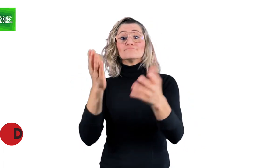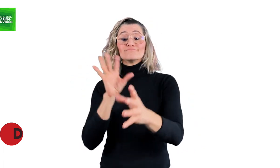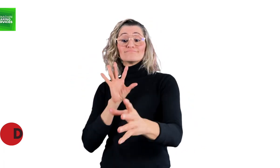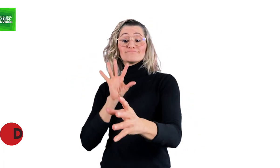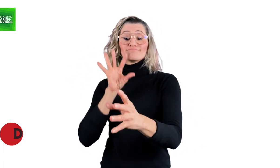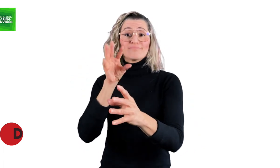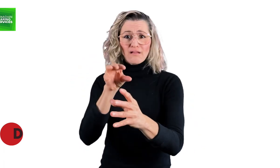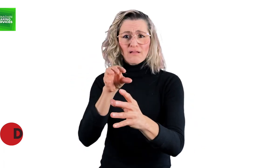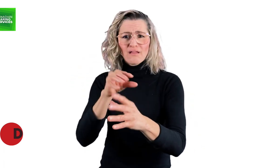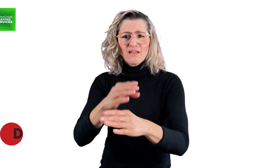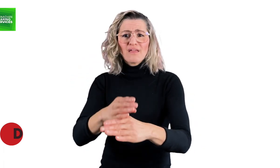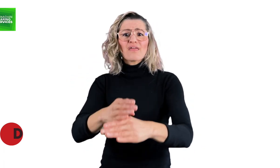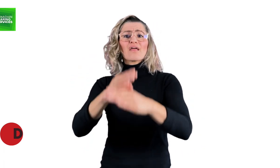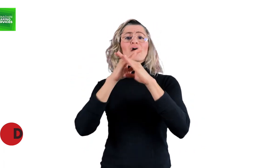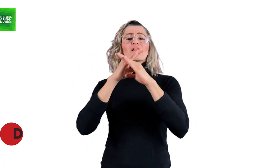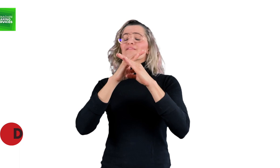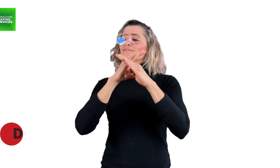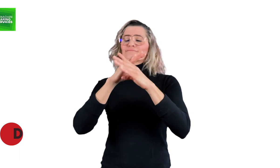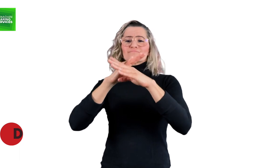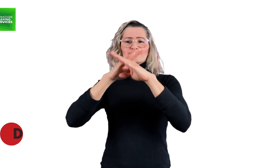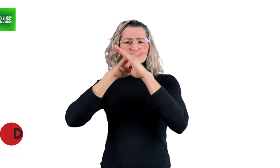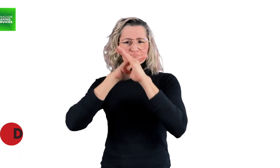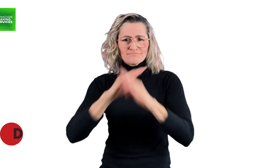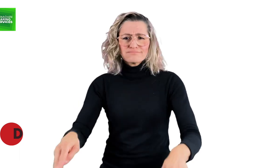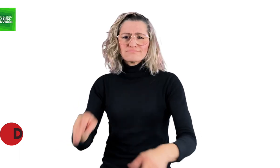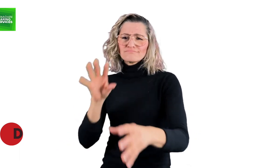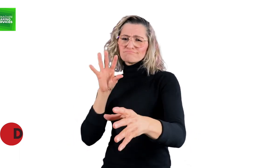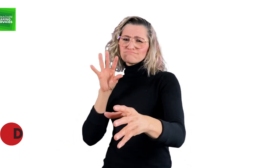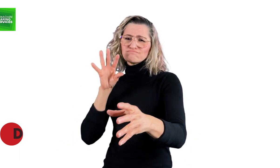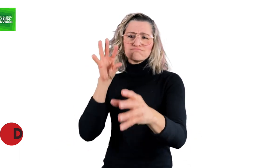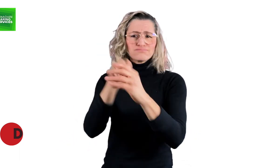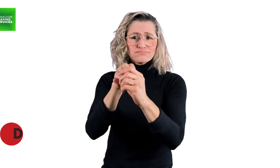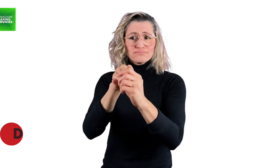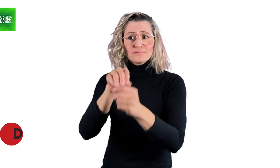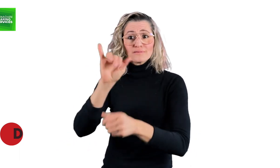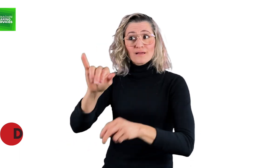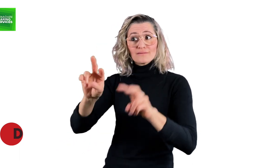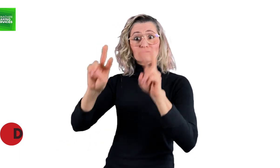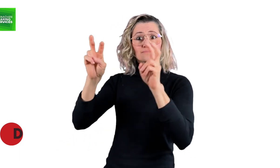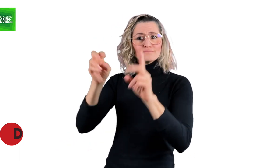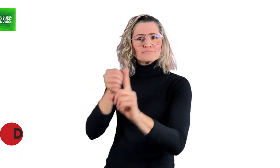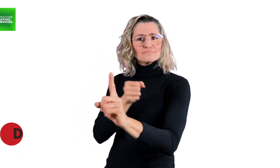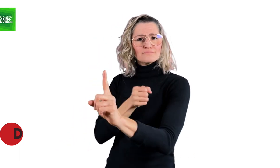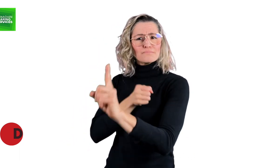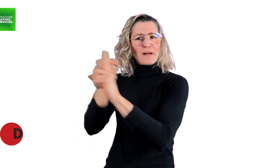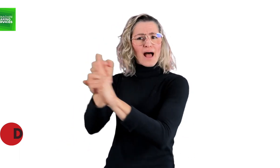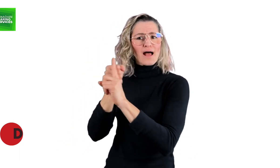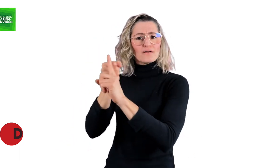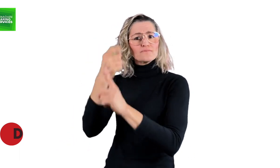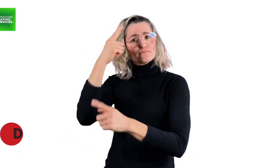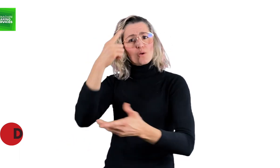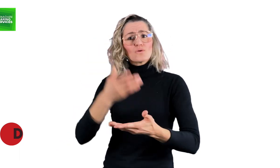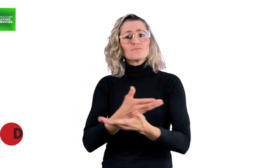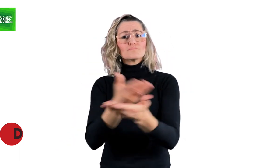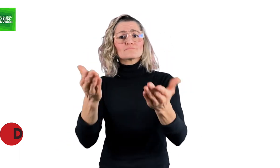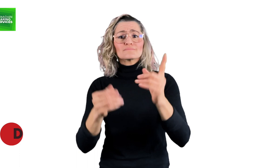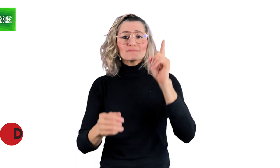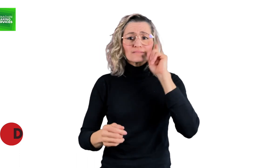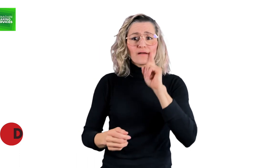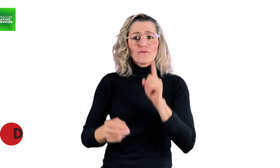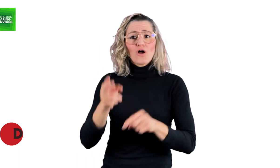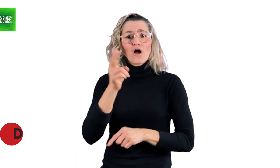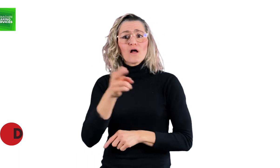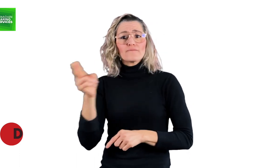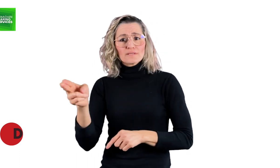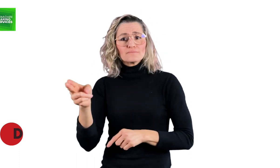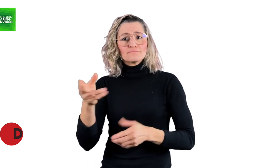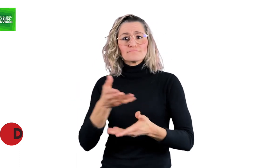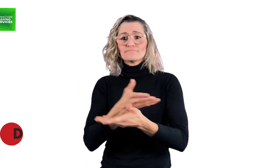to participation’ for Deaf and hard of hearing individuals